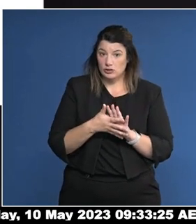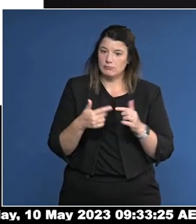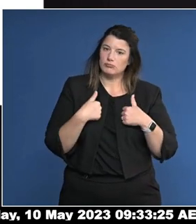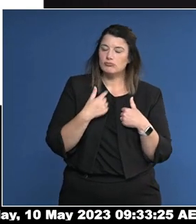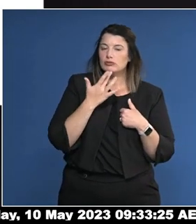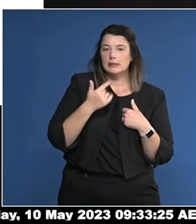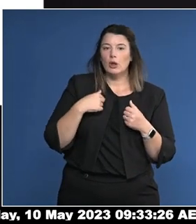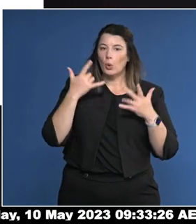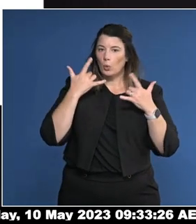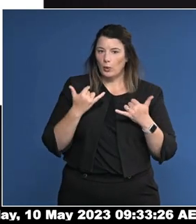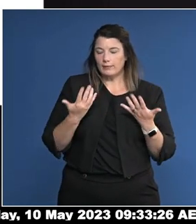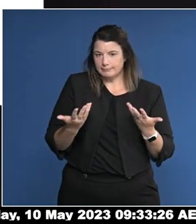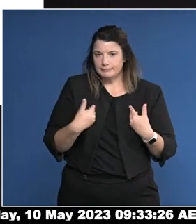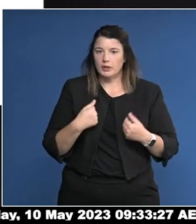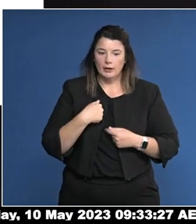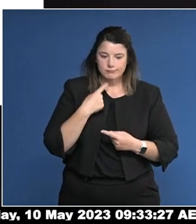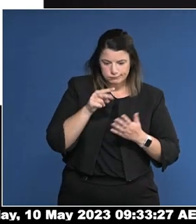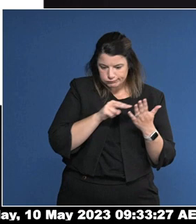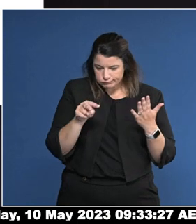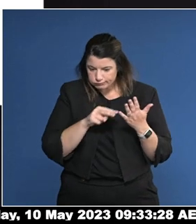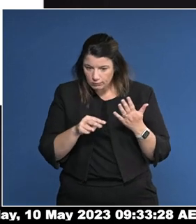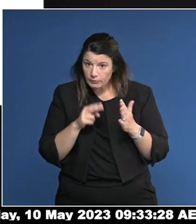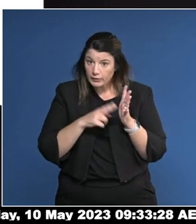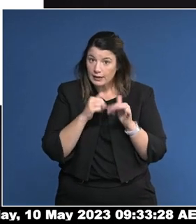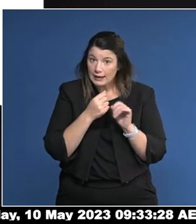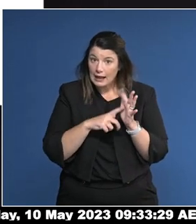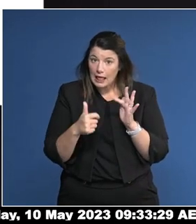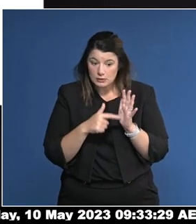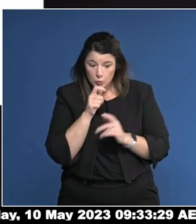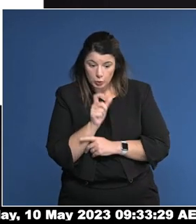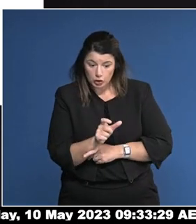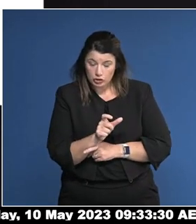definitions. "Neglect" is not defined anywhere in the Act. Yes.